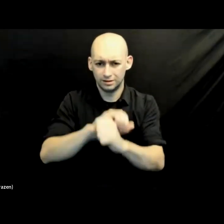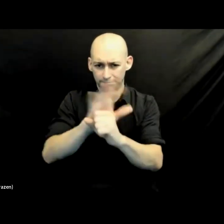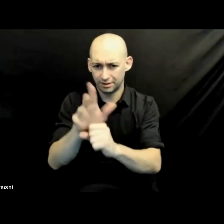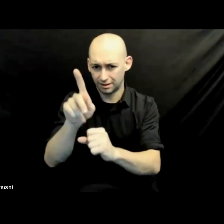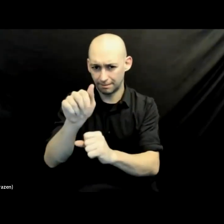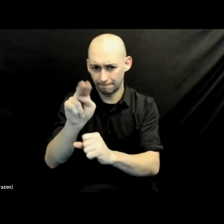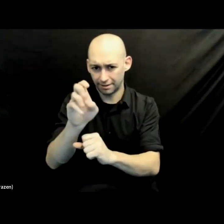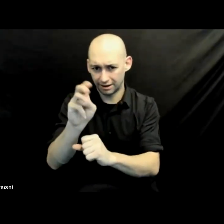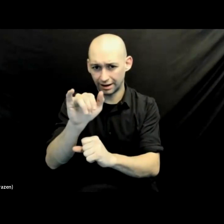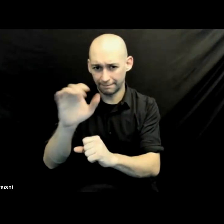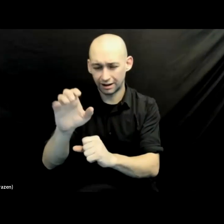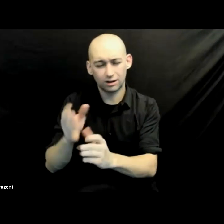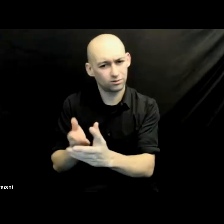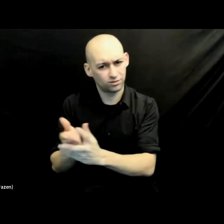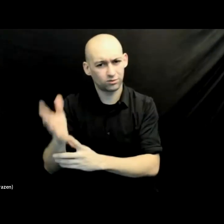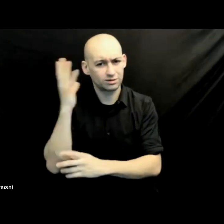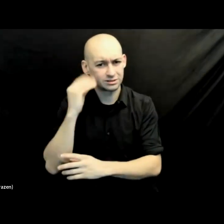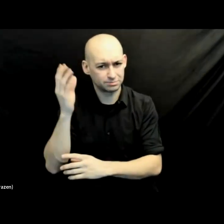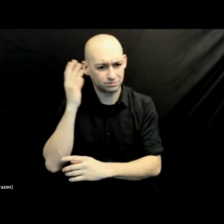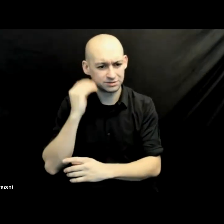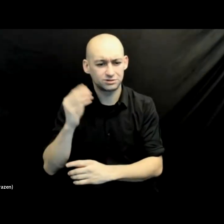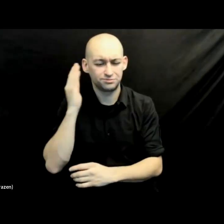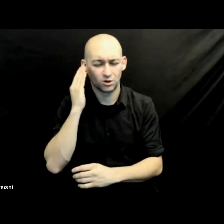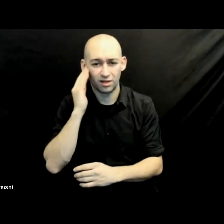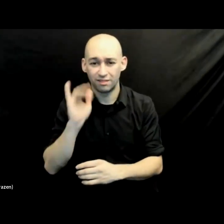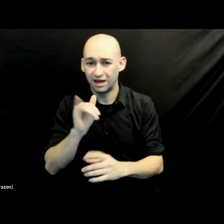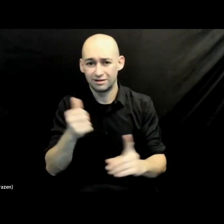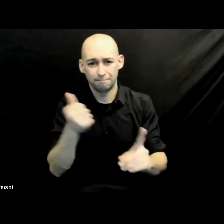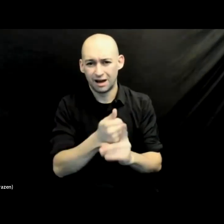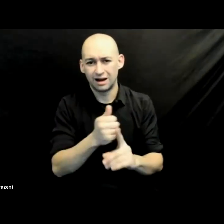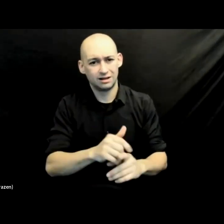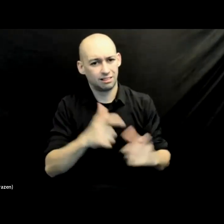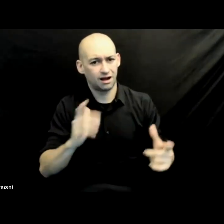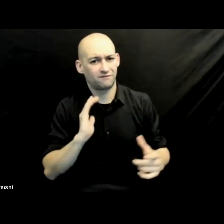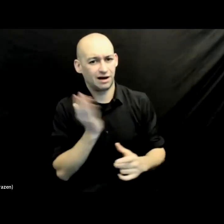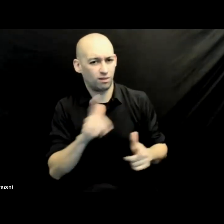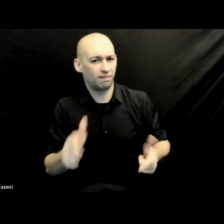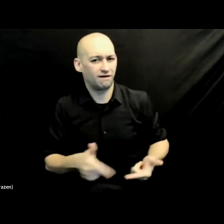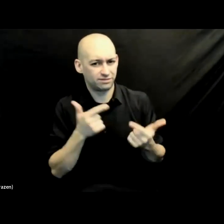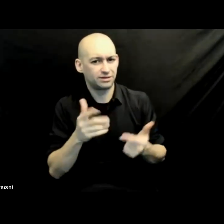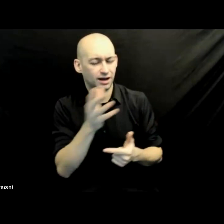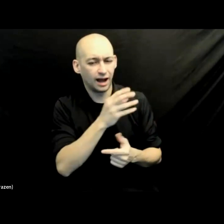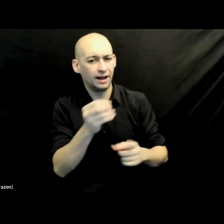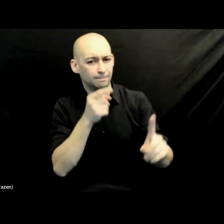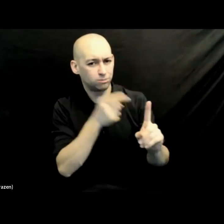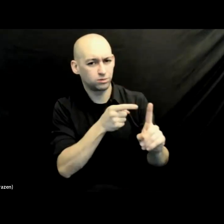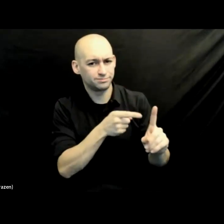through and it, you know, it affected a lot of our lives. It also pointed out the vast divide